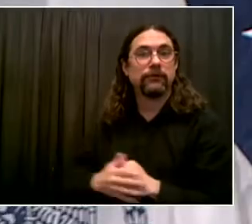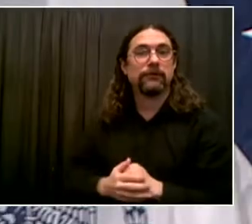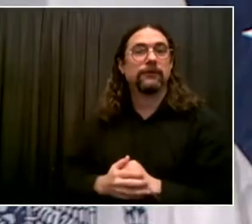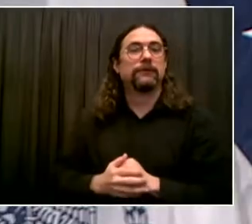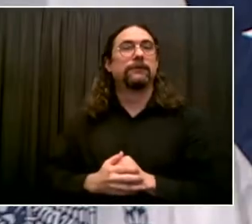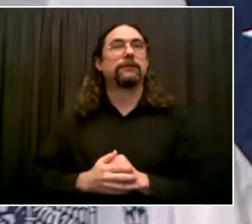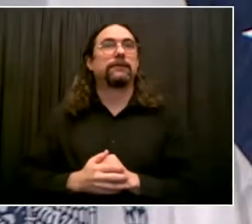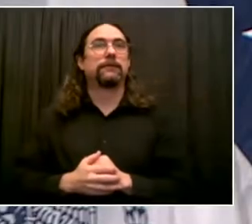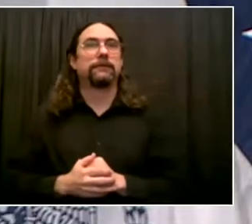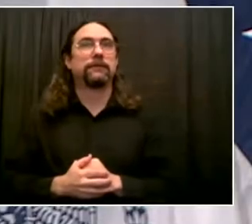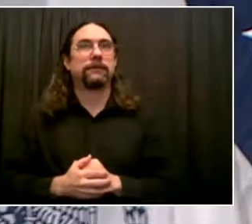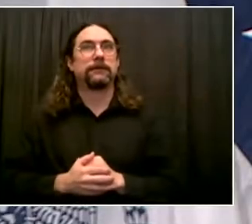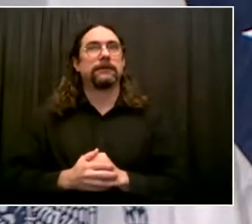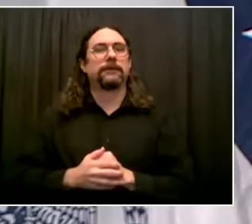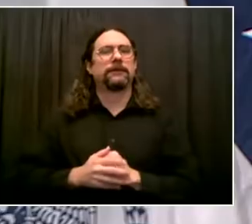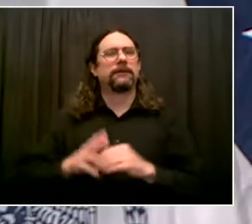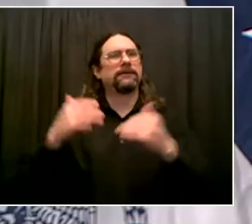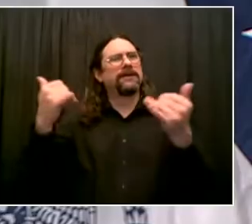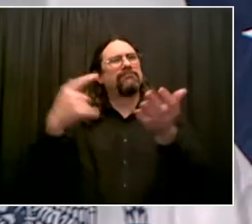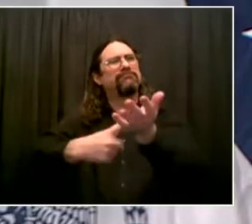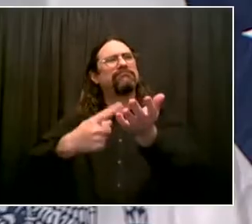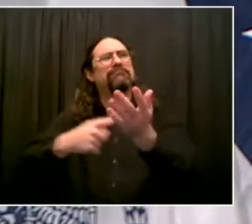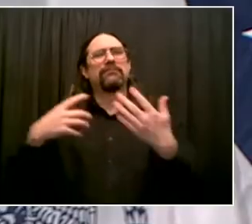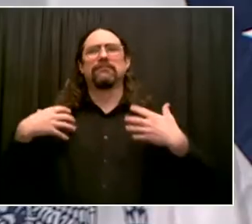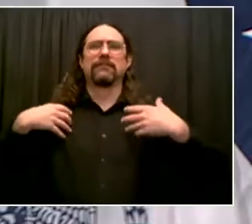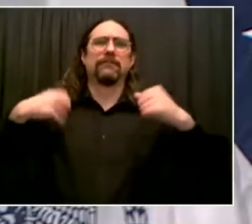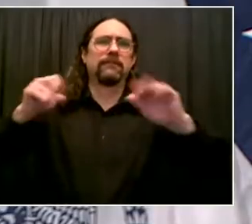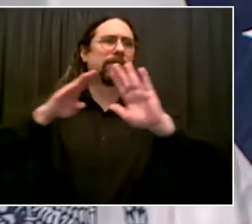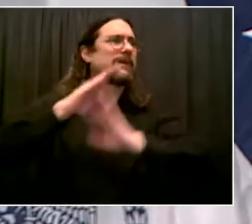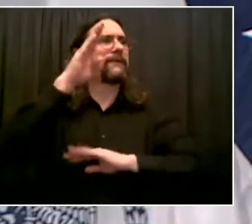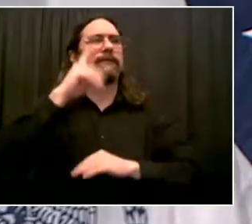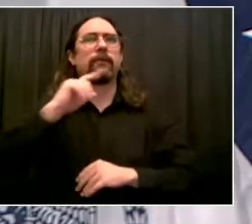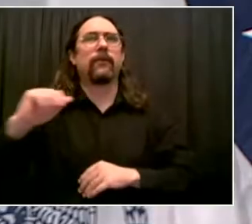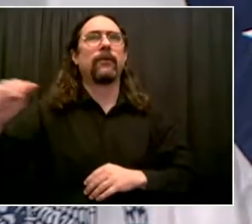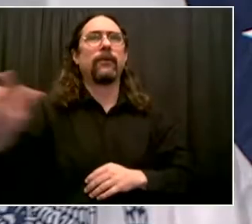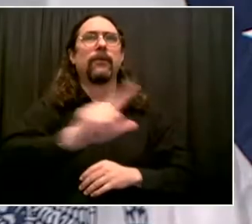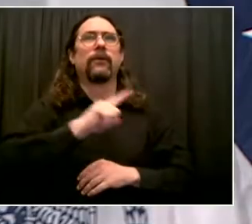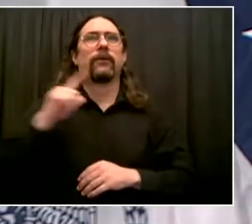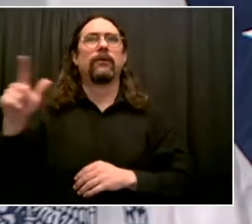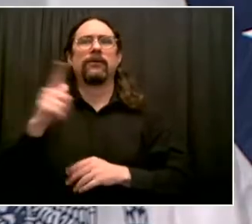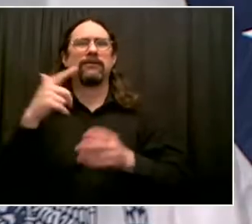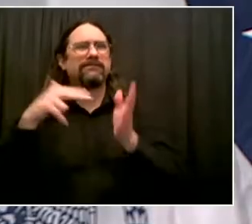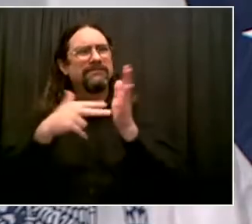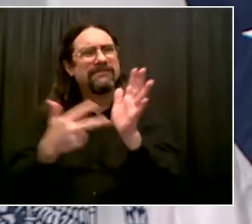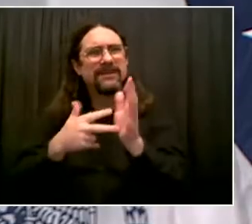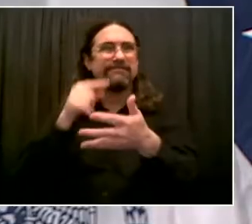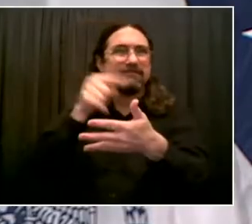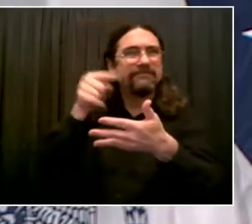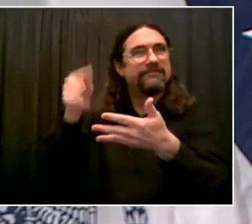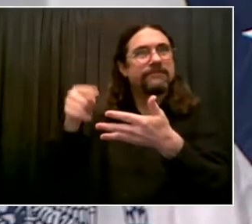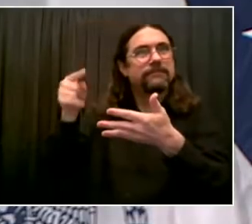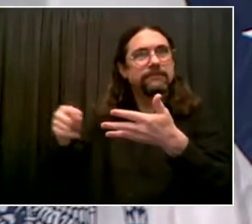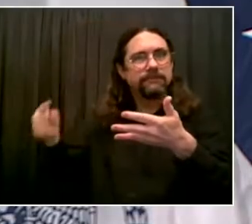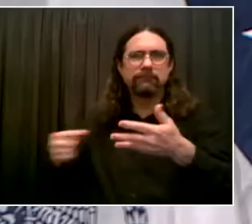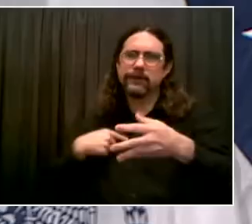NOW, EVERY TIME I TALK ABOUT VACCINATION I TALK ABOUT RECOVERY FOR ALL OF US AND RECOVERY FOR ALL OF US MEANS